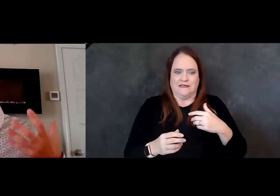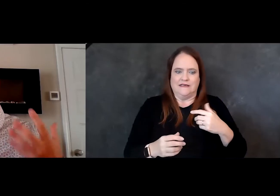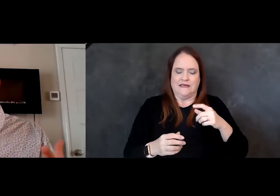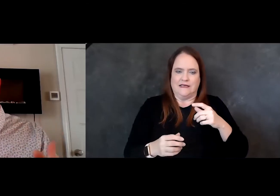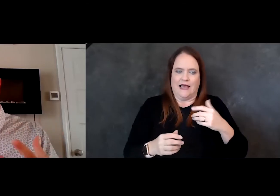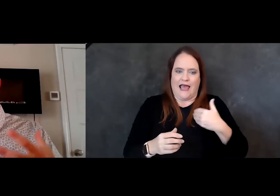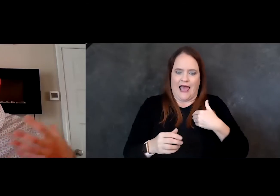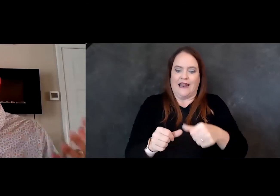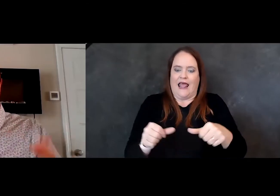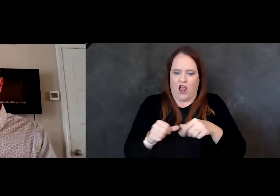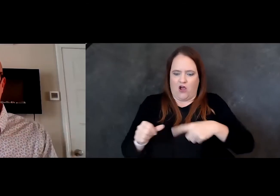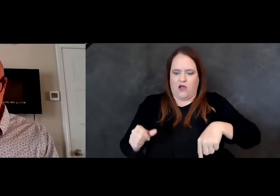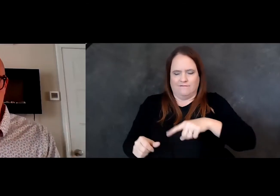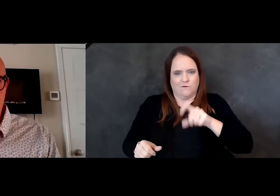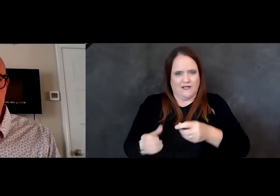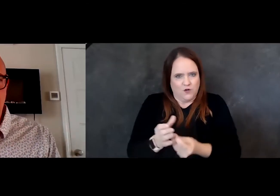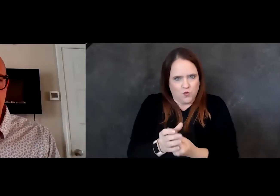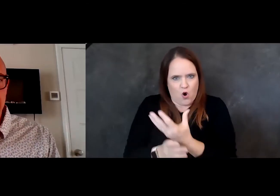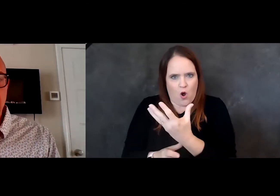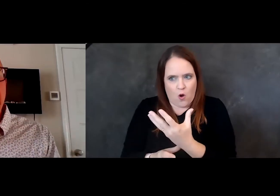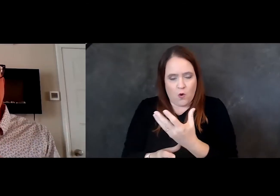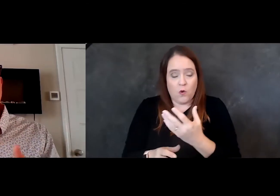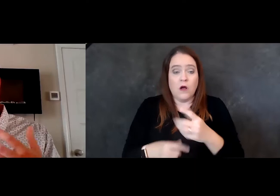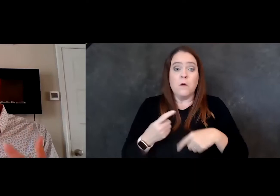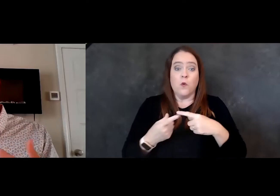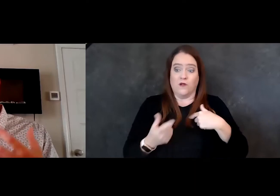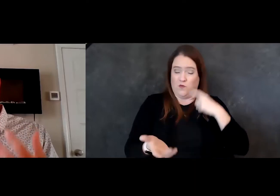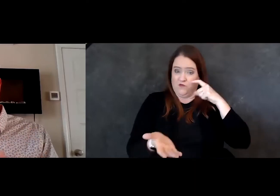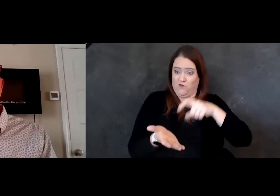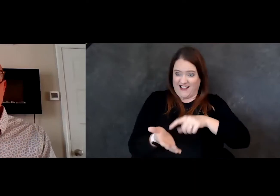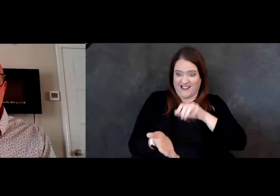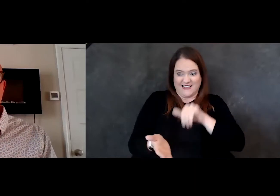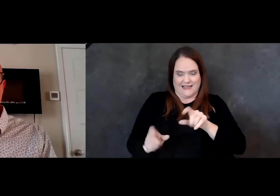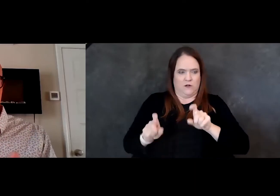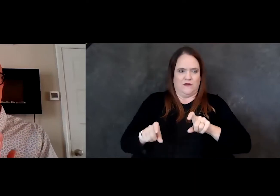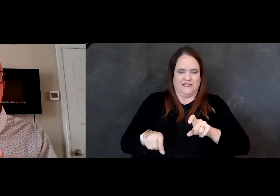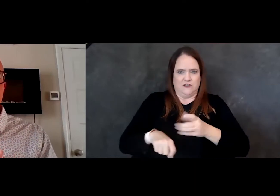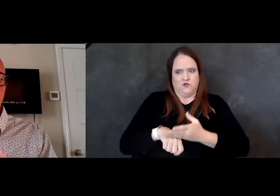support, we got from all of our campus partners, many of whom had never really intersected